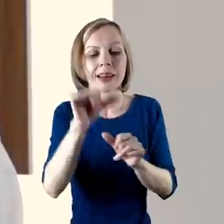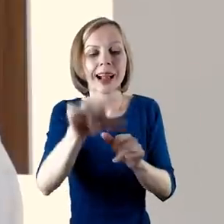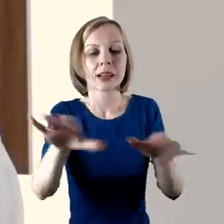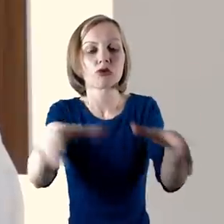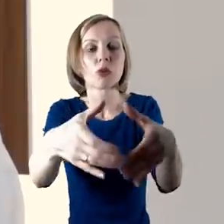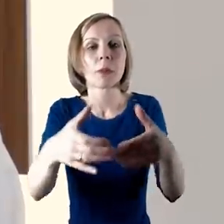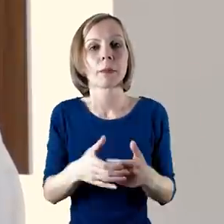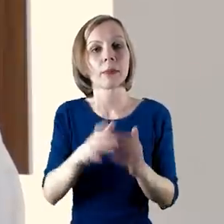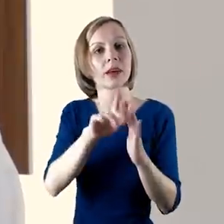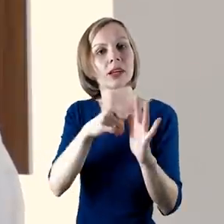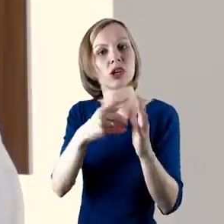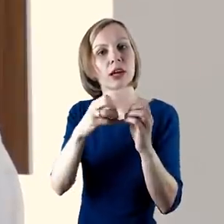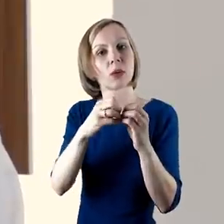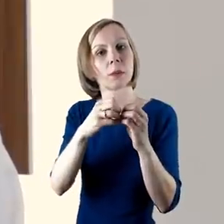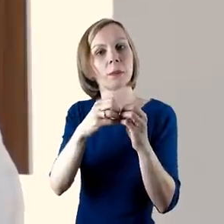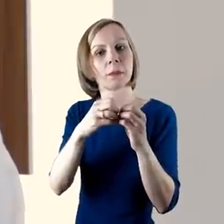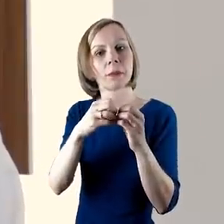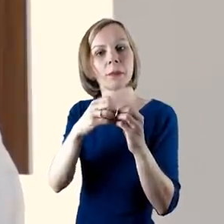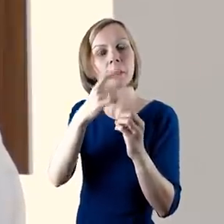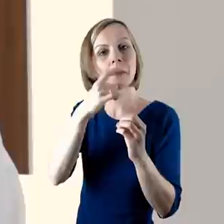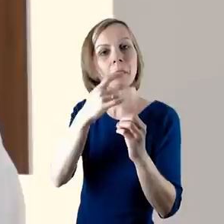Jacob, age 7 and three-quarters.